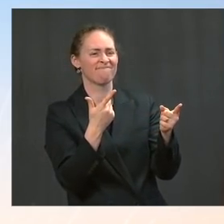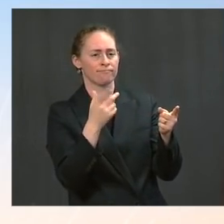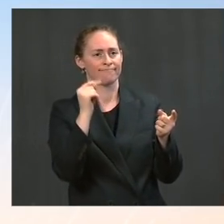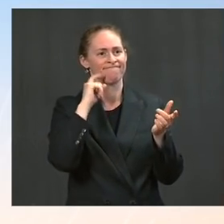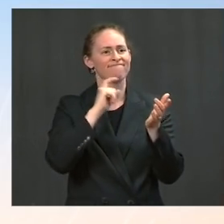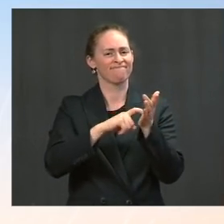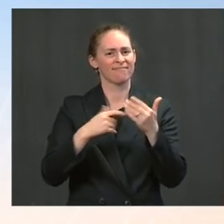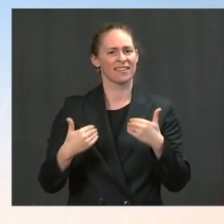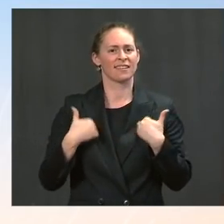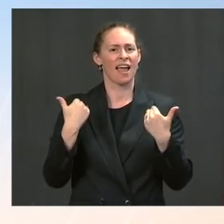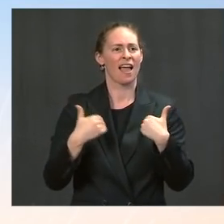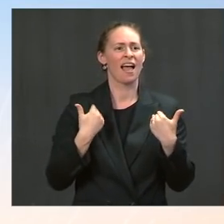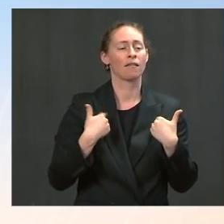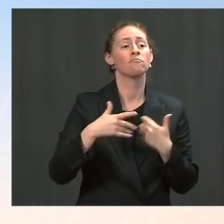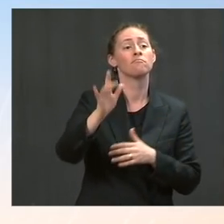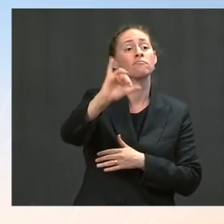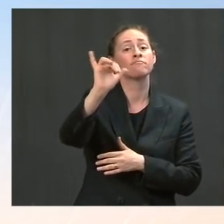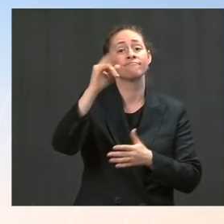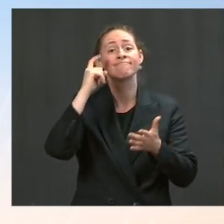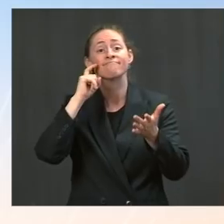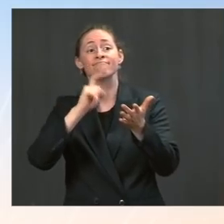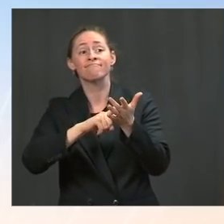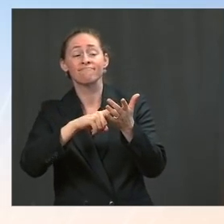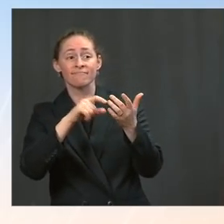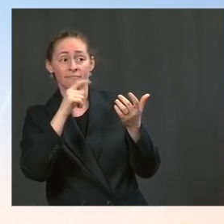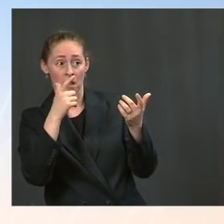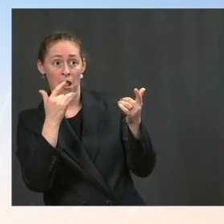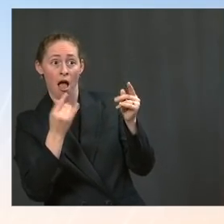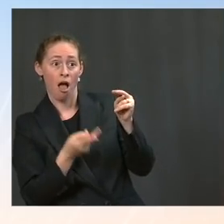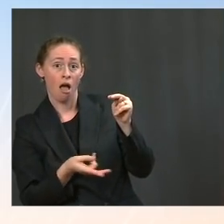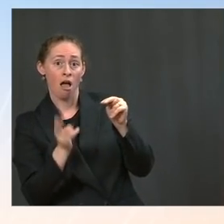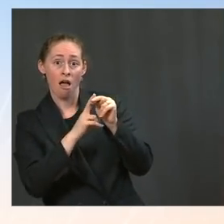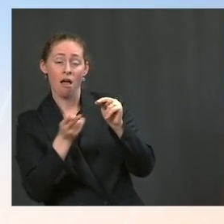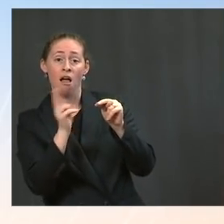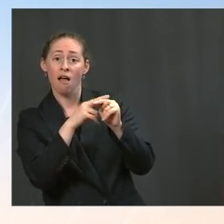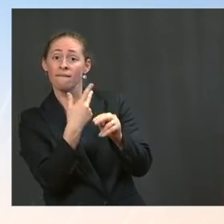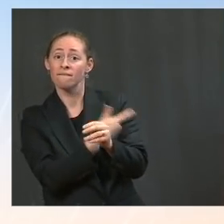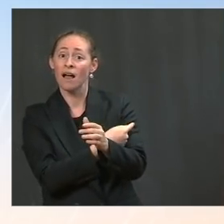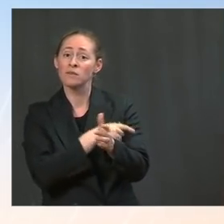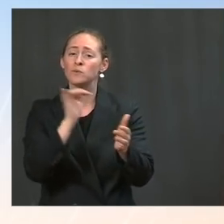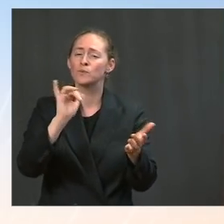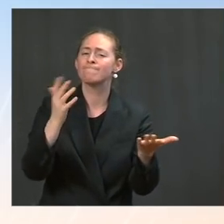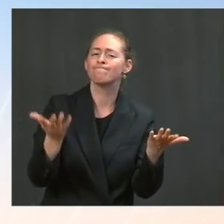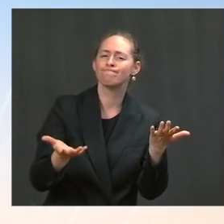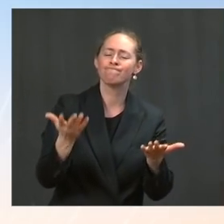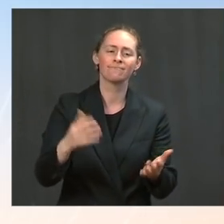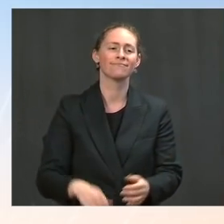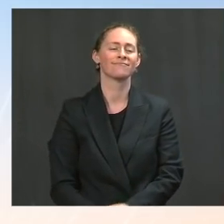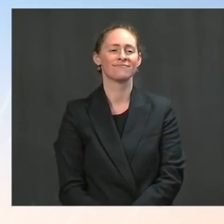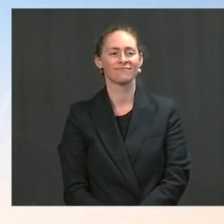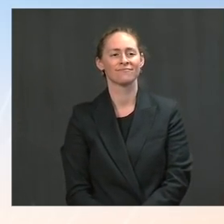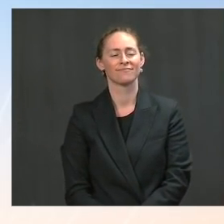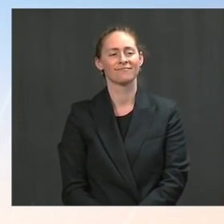We'll see if that continues. Go ahead. >> The Press: Jen, thank you. I have two COVID questions and one voting rights question. Ms. Psaki: Okay. The Press: I'll try to make it fast.